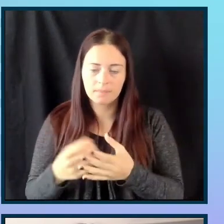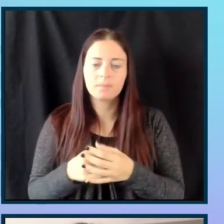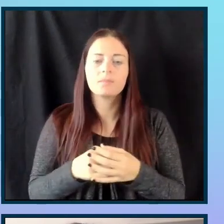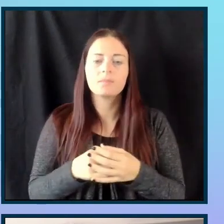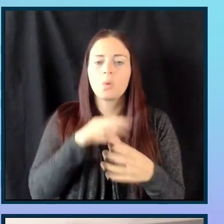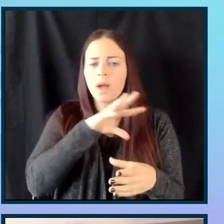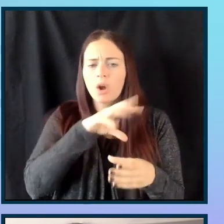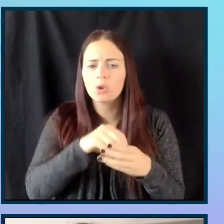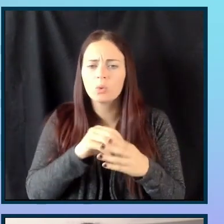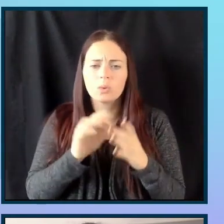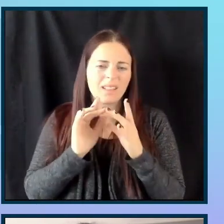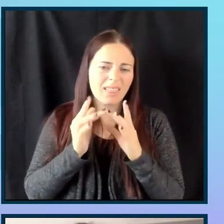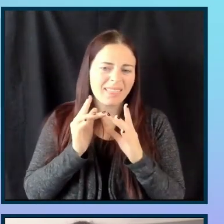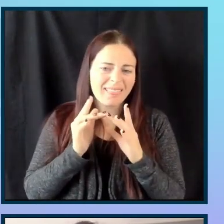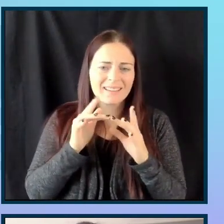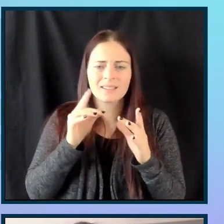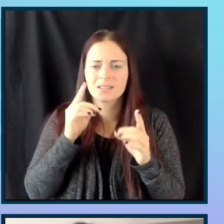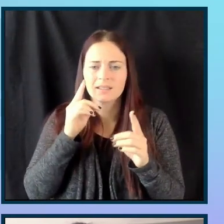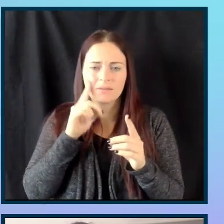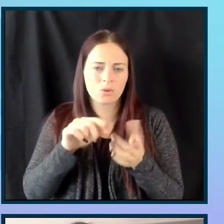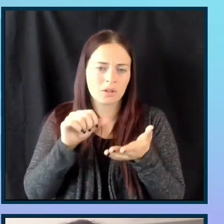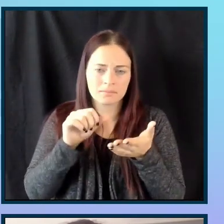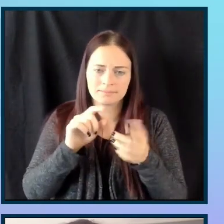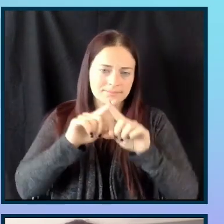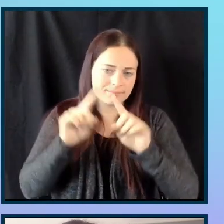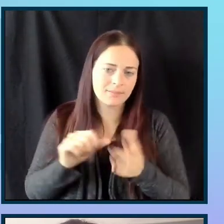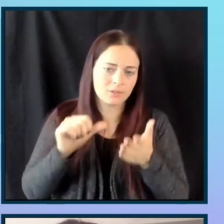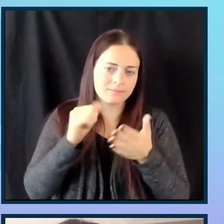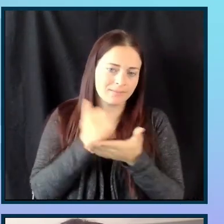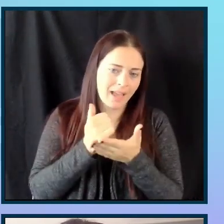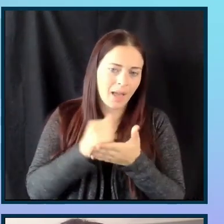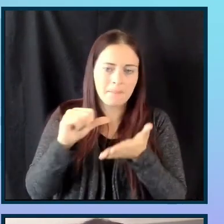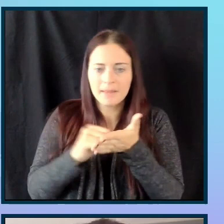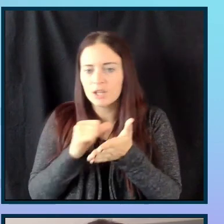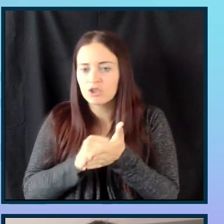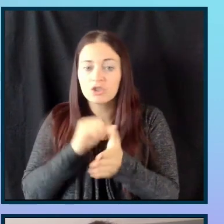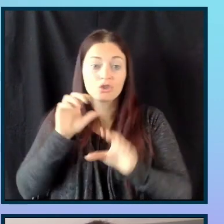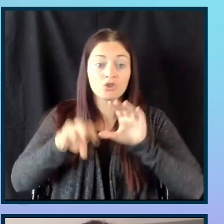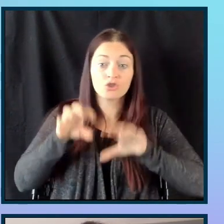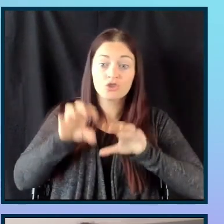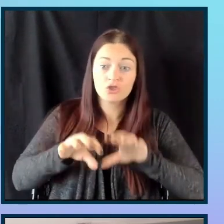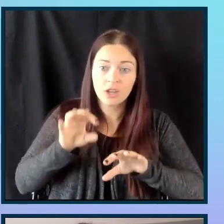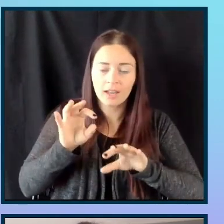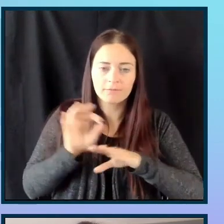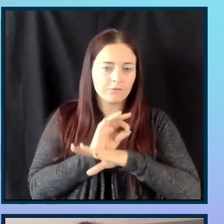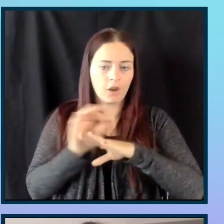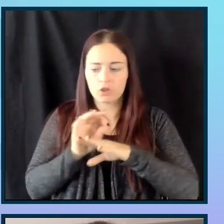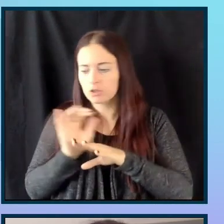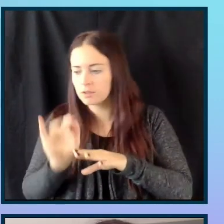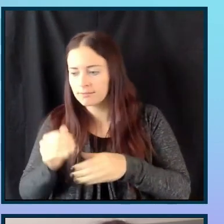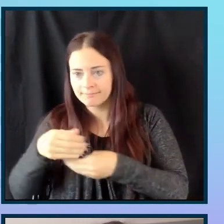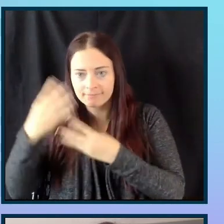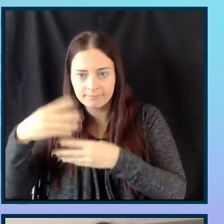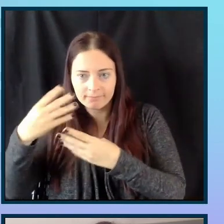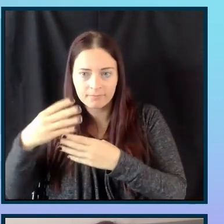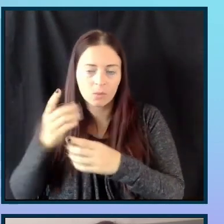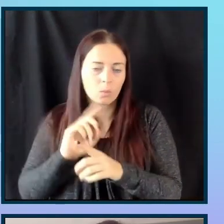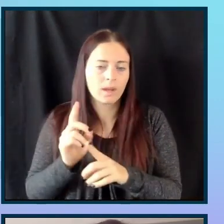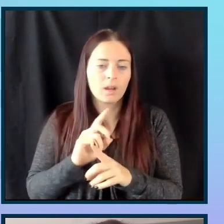to contact details, chat functions, that kind of thing. And then you check that if that mechanism is also linked on another page,